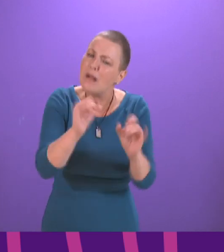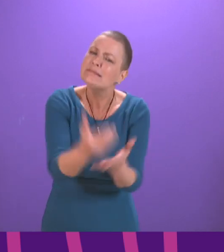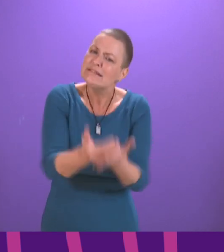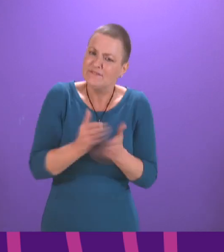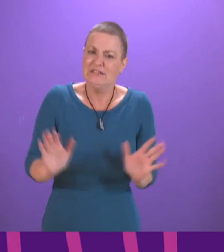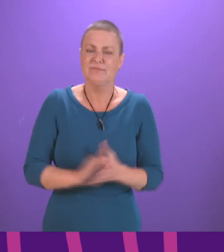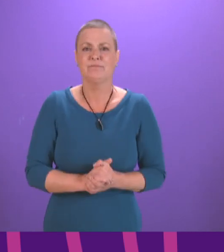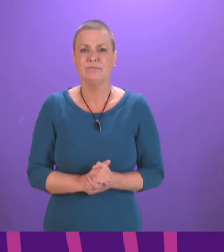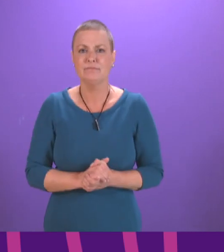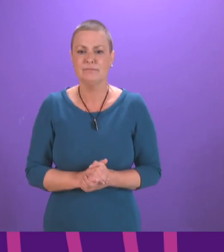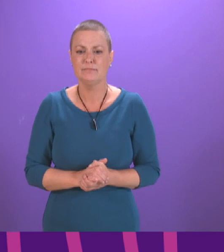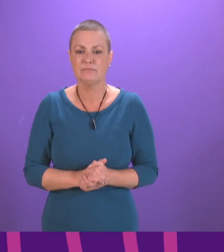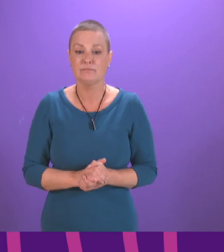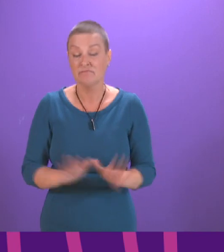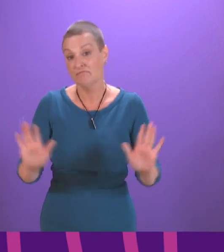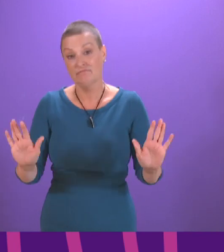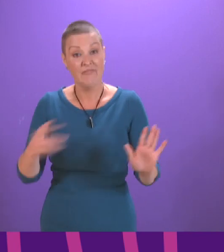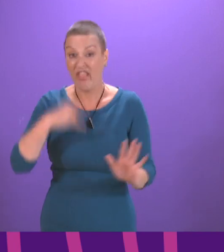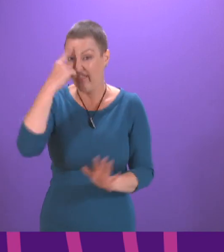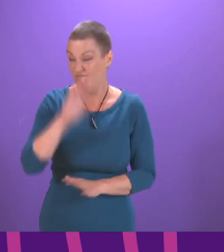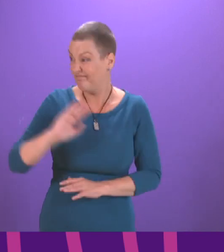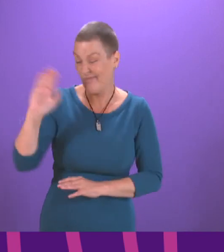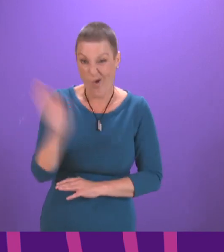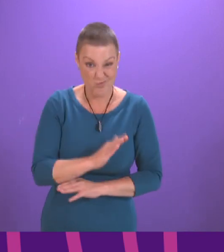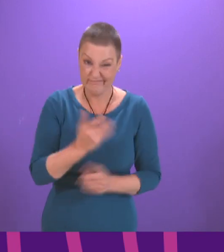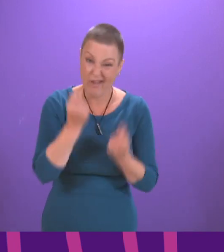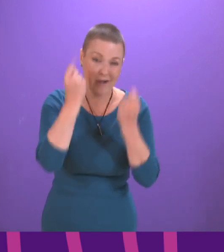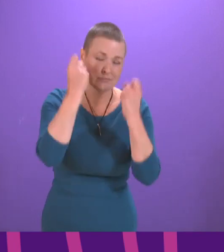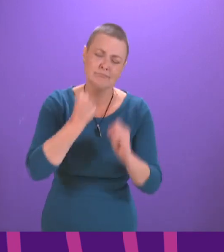The First Minister (Nicola Sturgeon): We all appreciate the positive benefits that